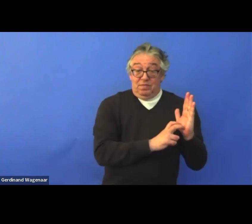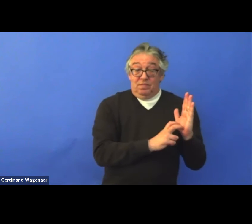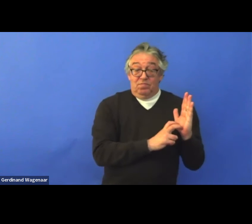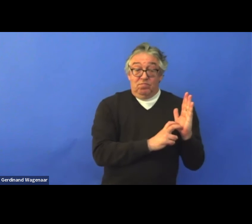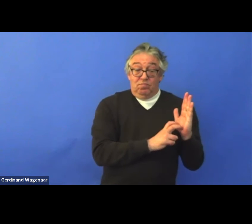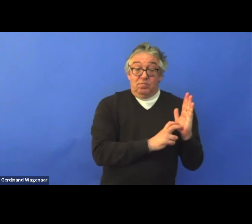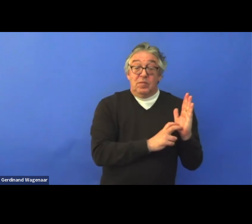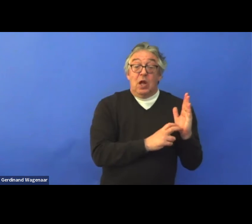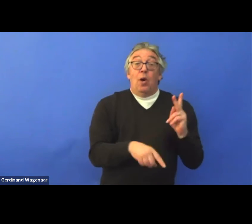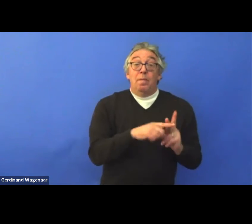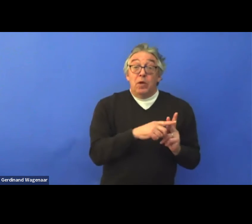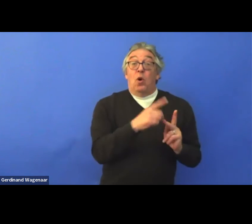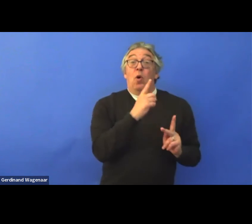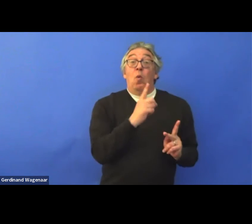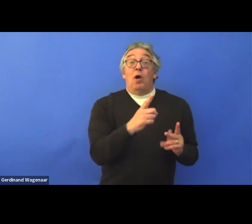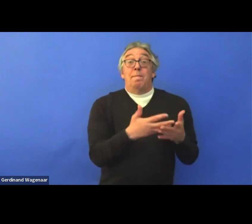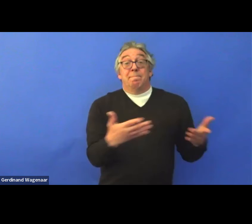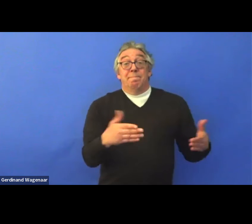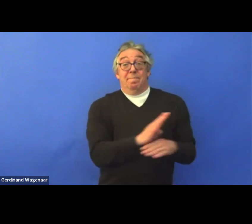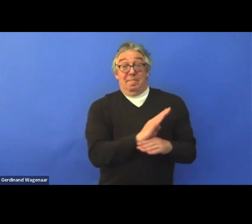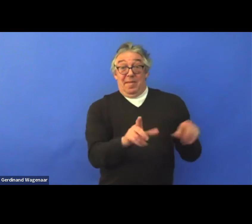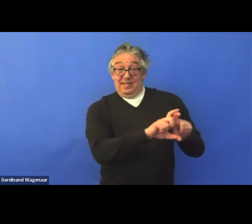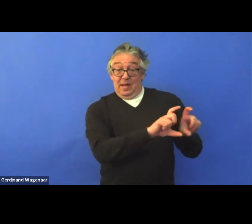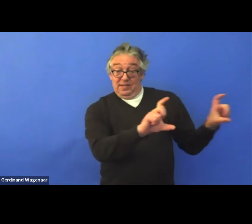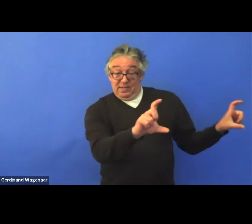for ensuring accessibility and persons with disabilities.